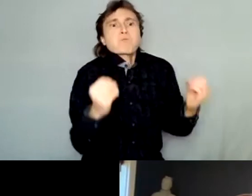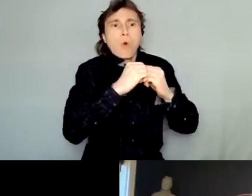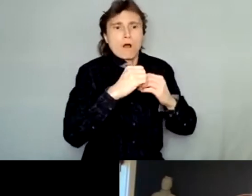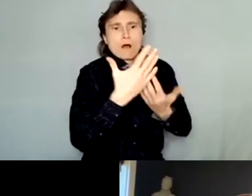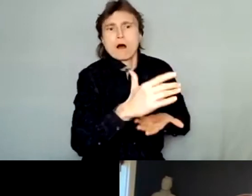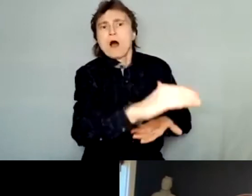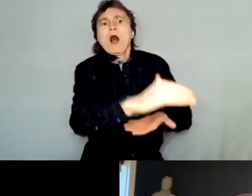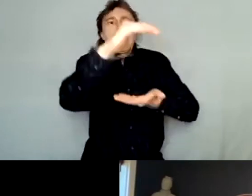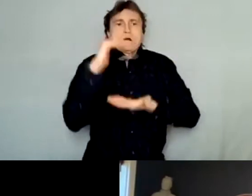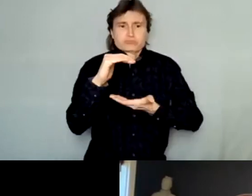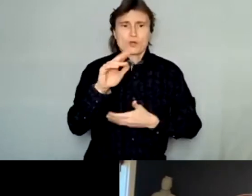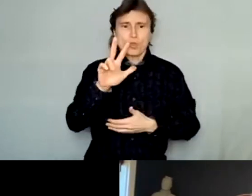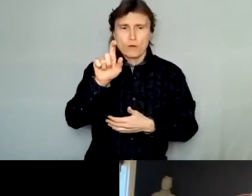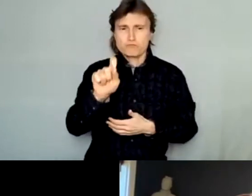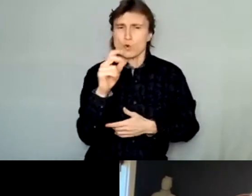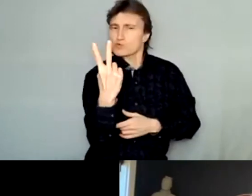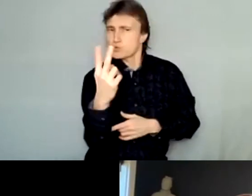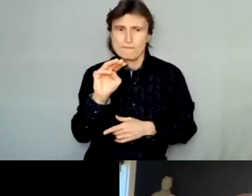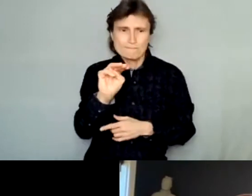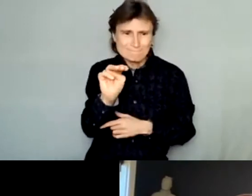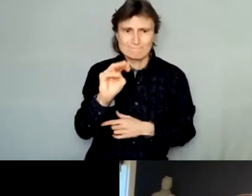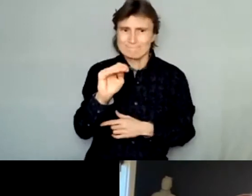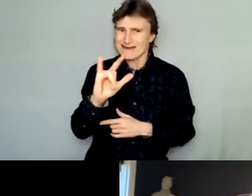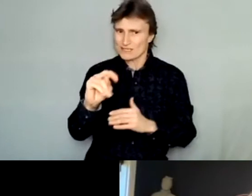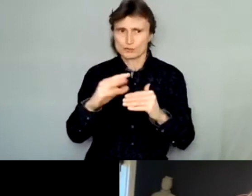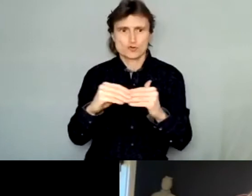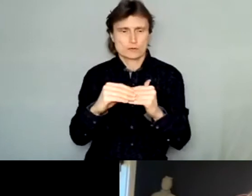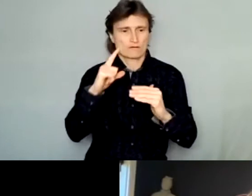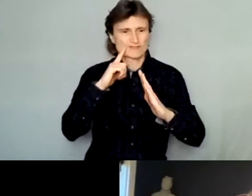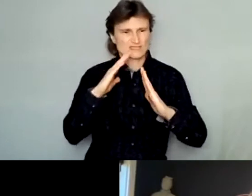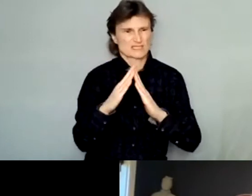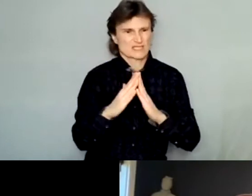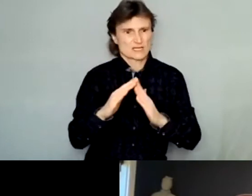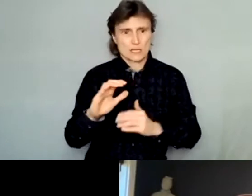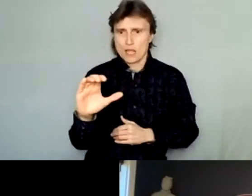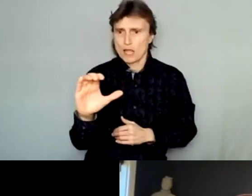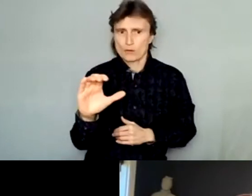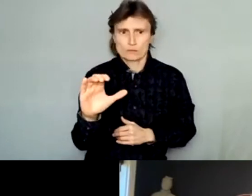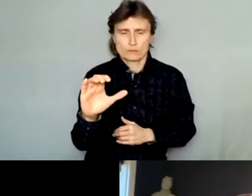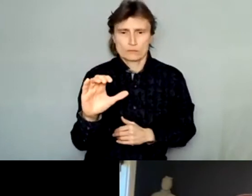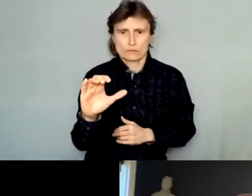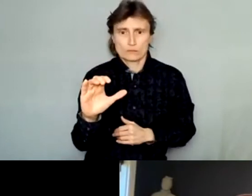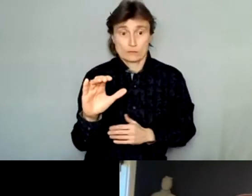the City of Calgary and Mayor Gondek and her council, and that was just amazing.